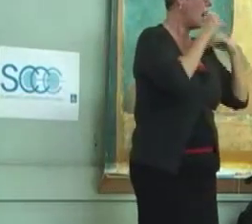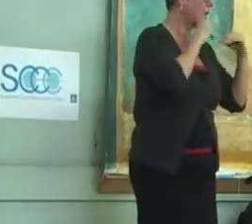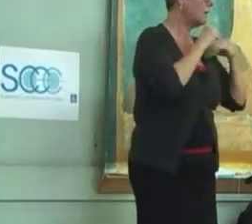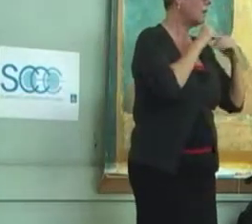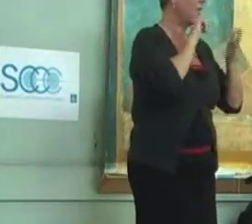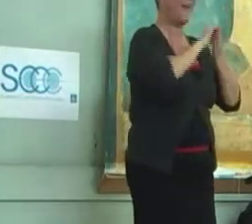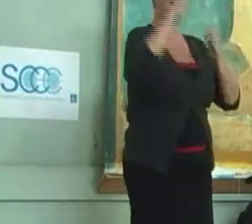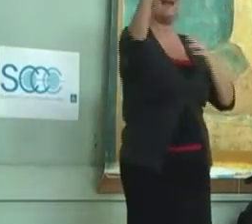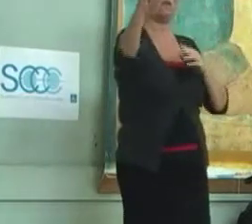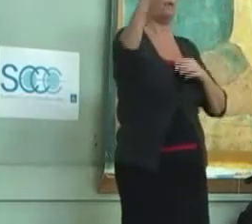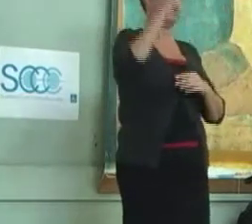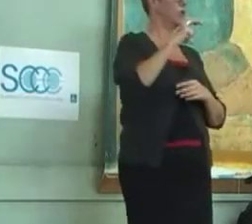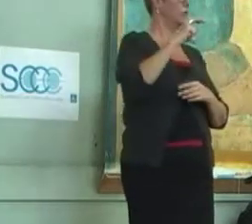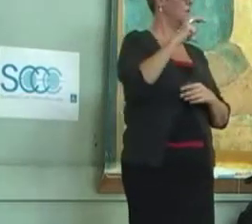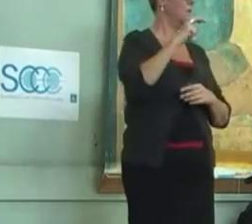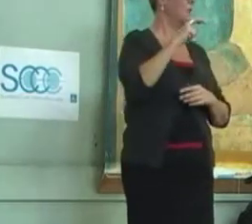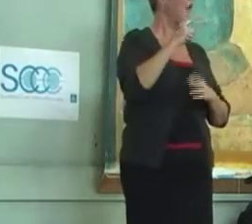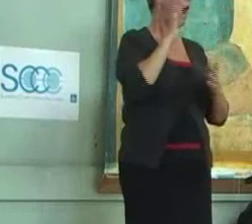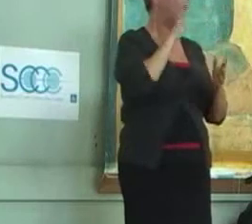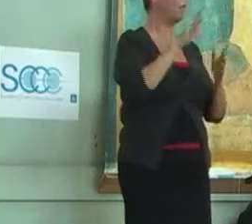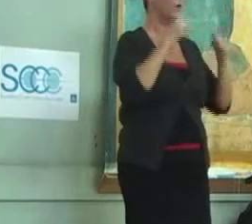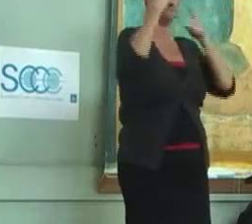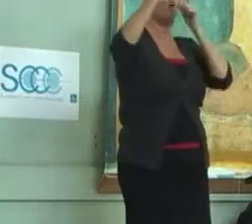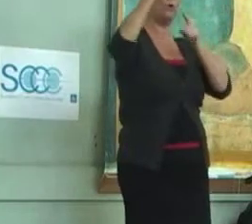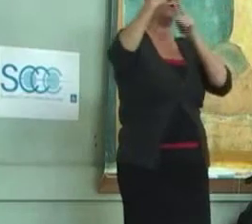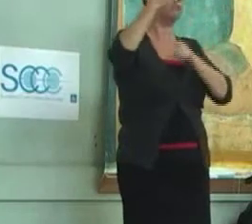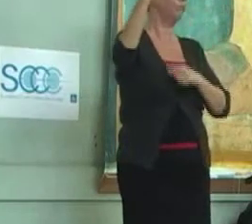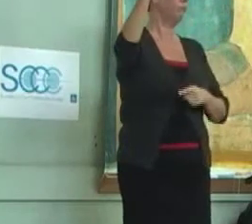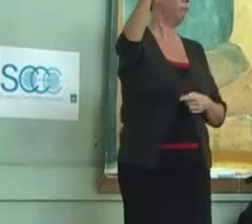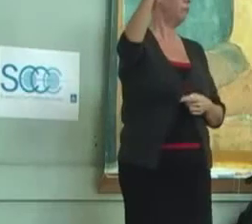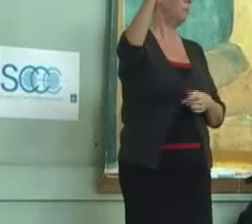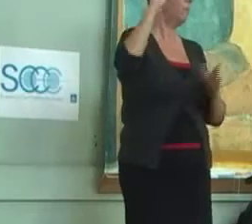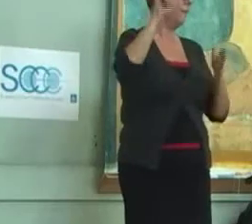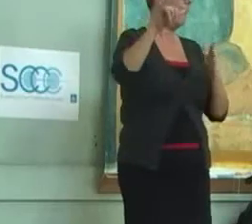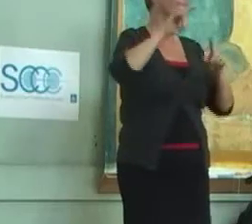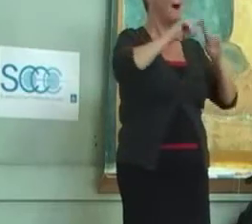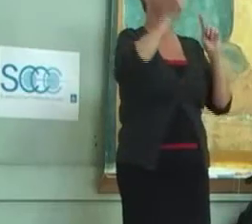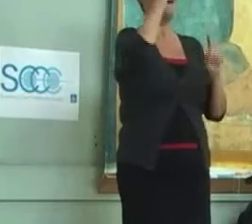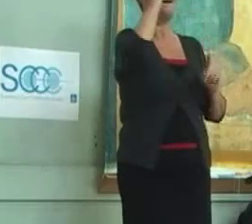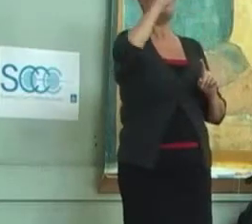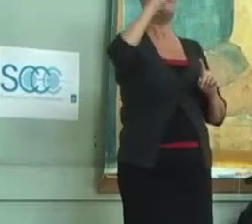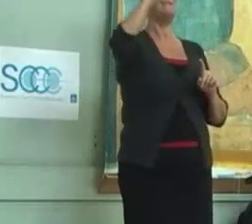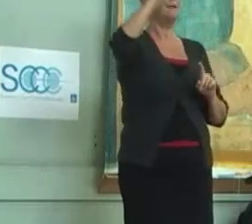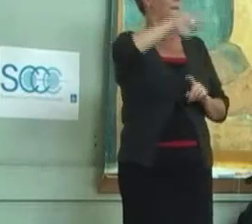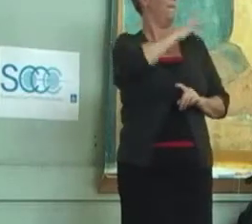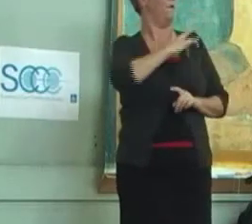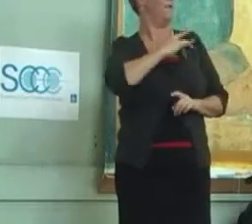And I will argue against it. But I think it's up to the Provincial government that is responsible for that.